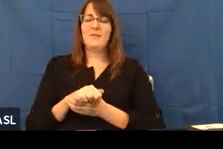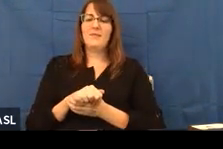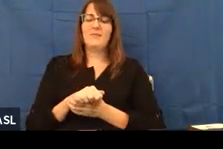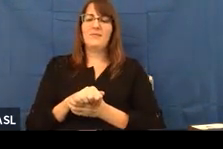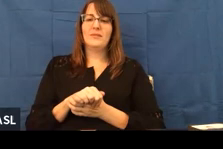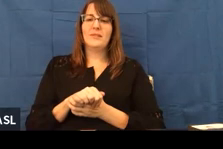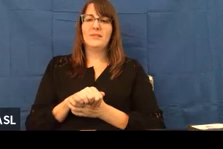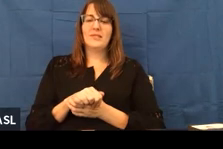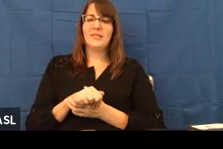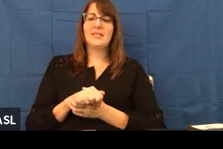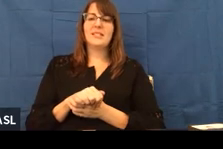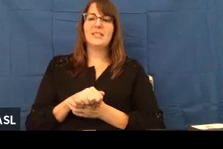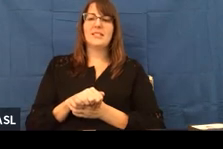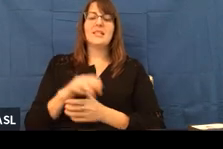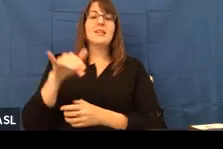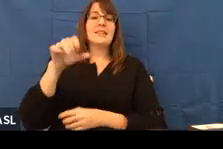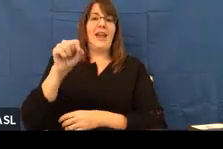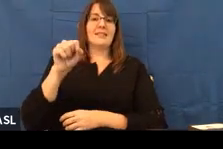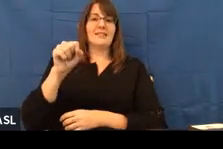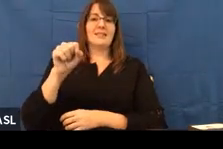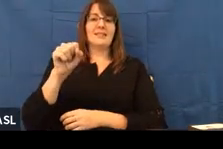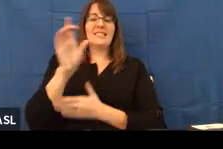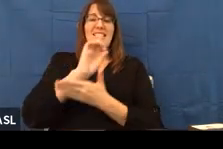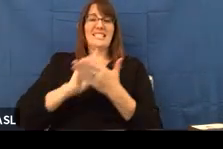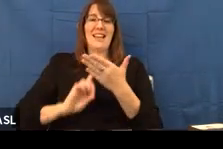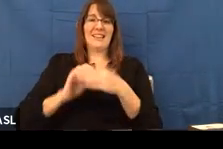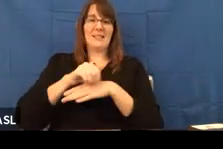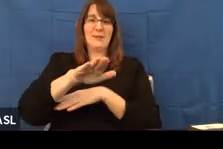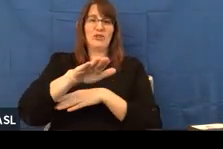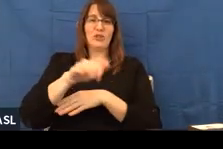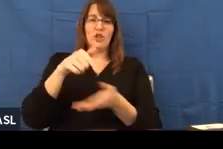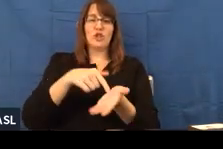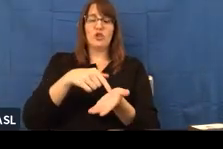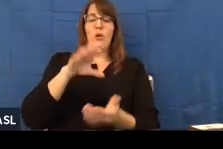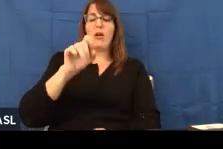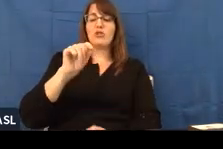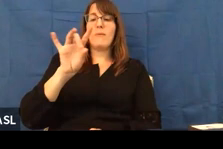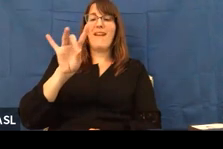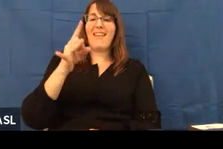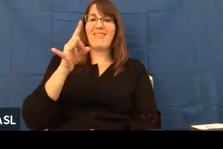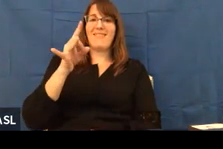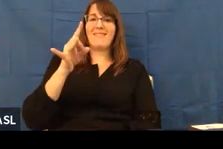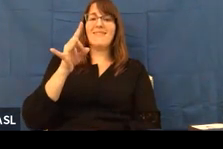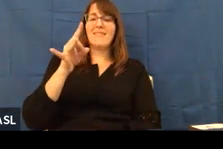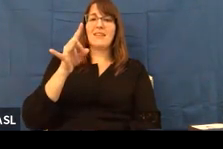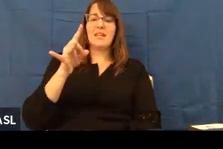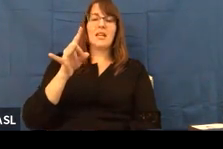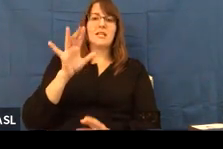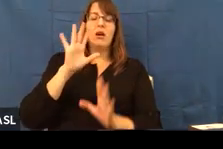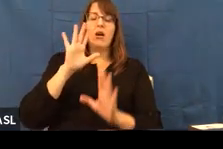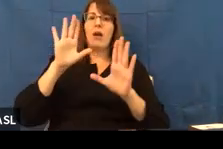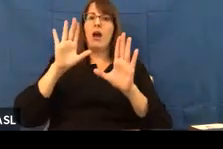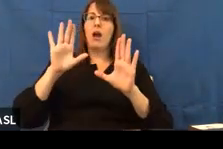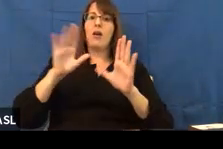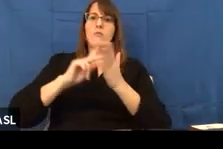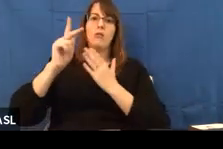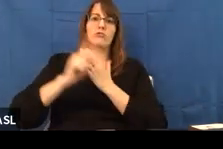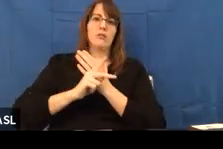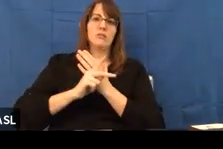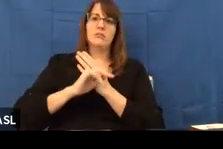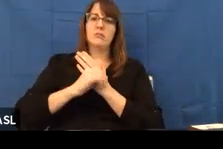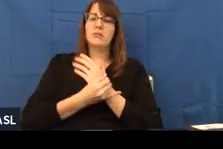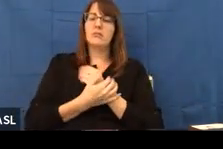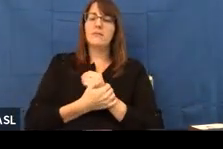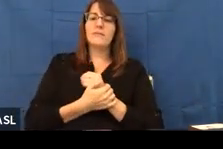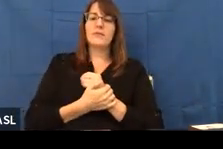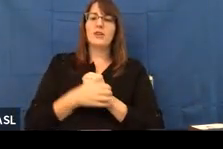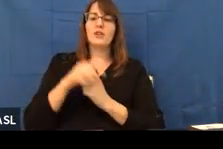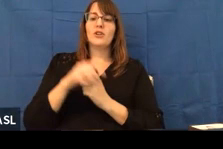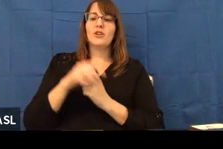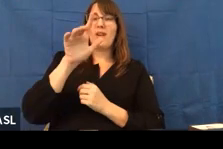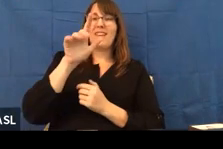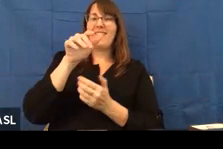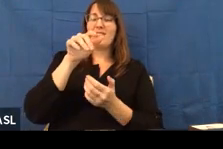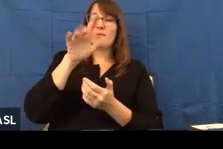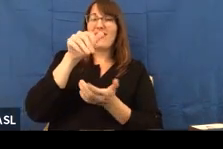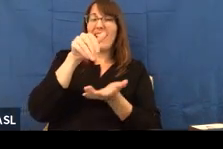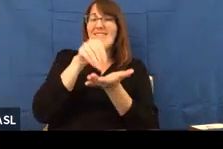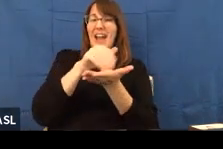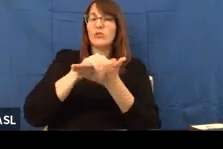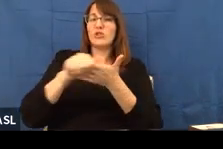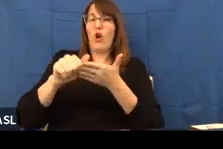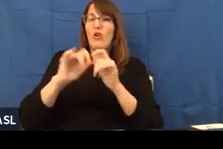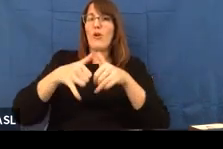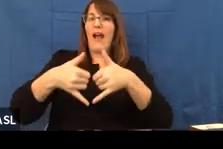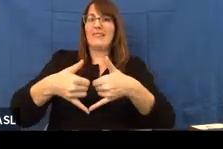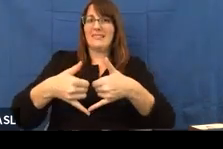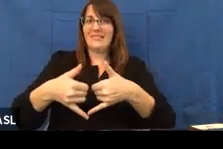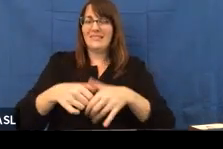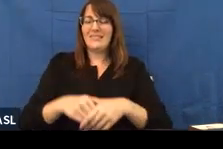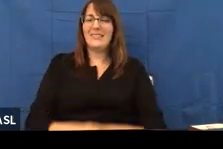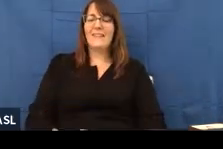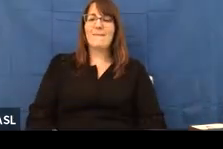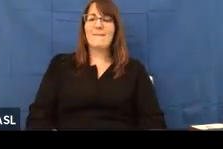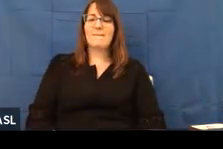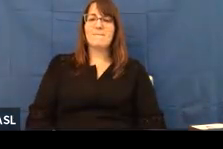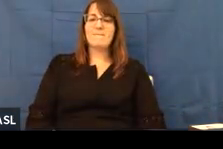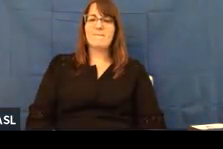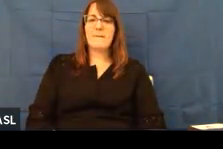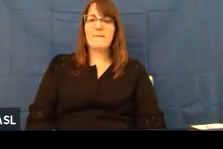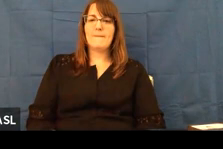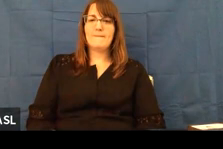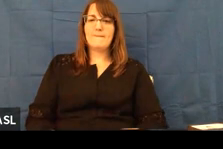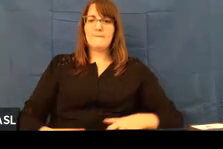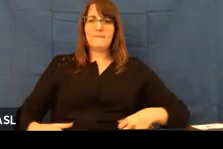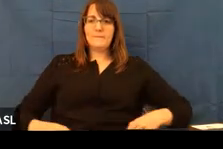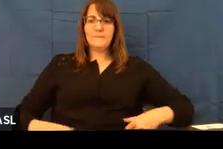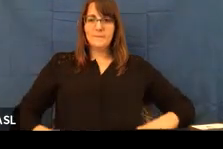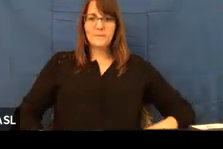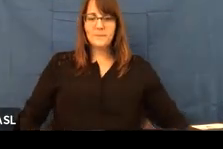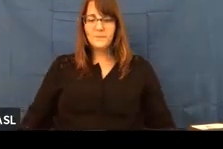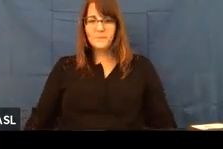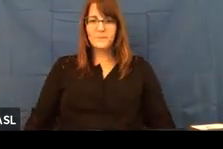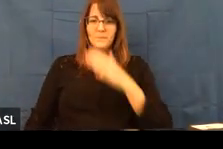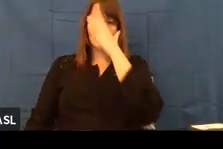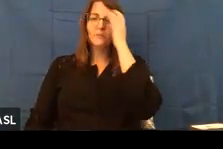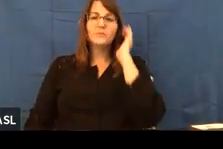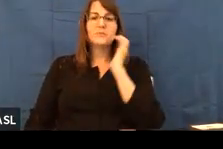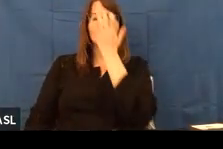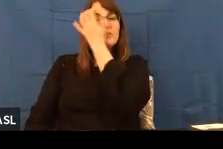Allison Frenzel : Okay, yes. So design submissions are do October 8. This is an incredible CTE project um $25,000 prizes are being awarded. So Joel. Can you drop that into the chat while I go to the next question, though the web link there that he's posted in the